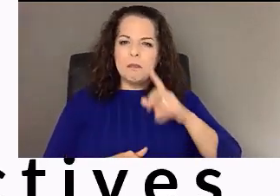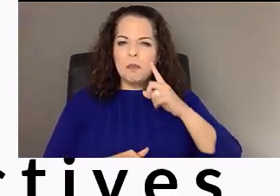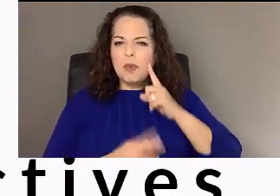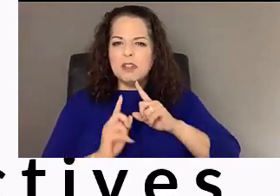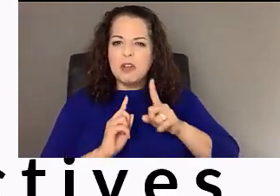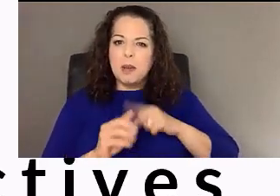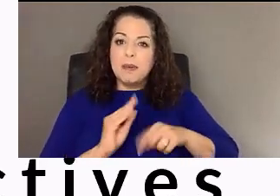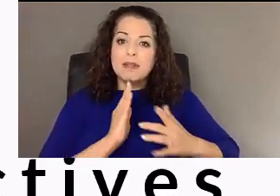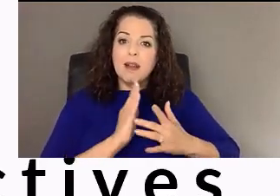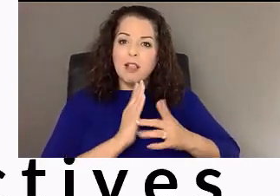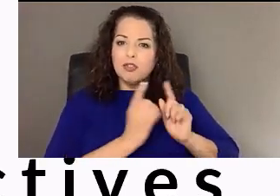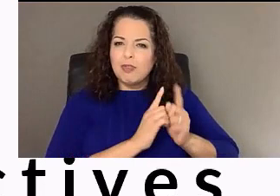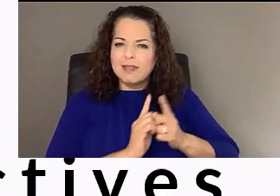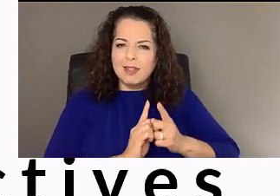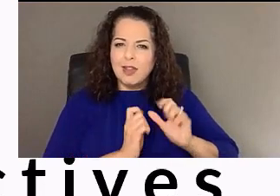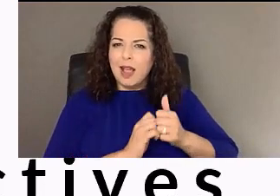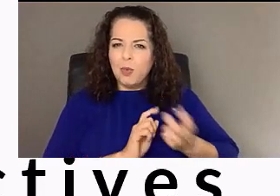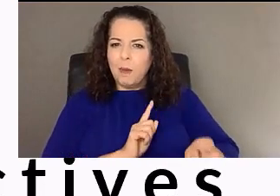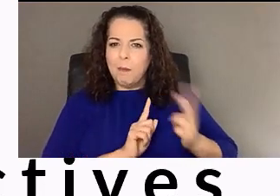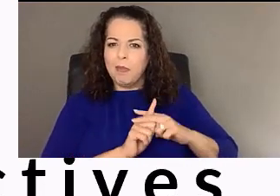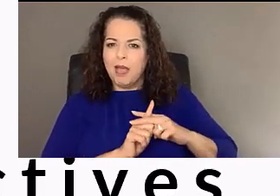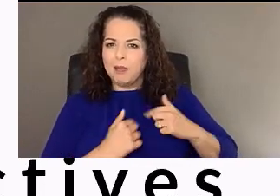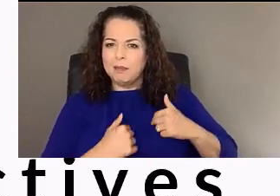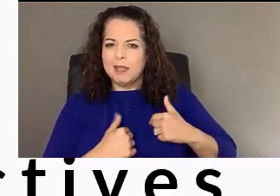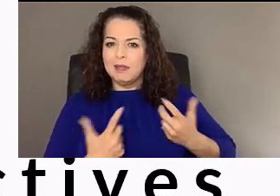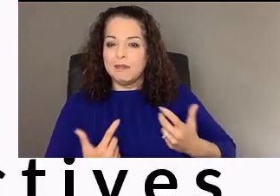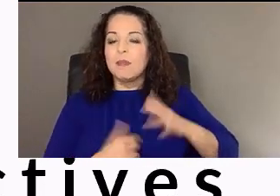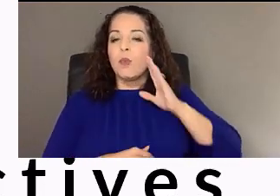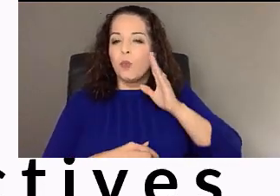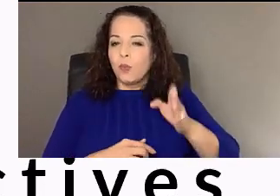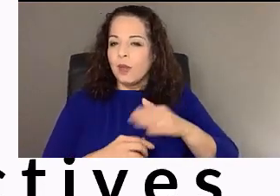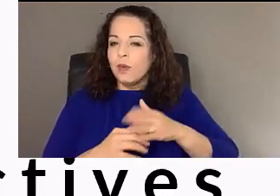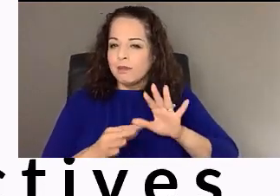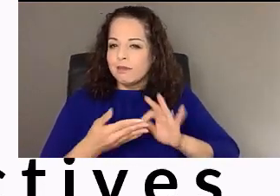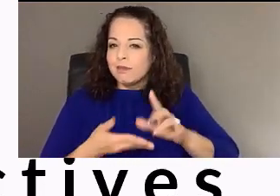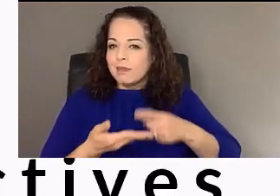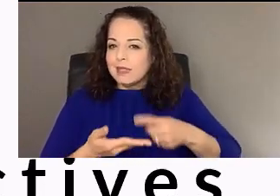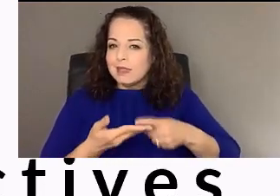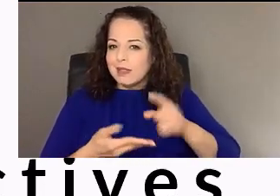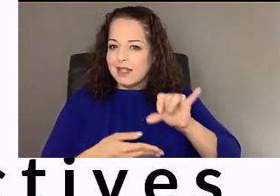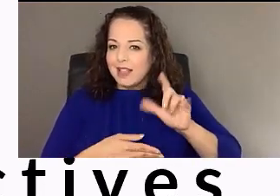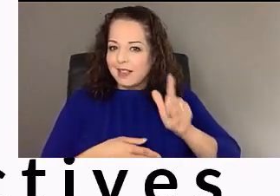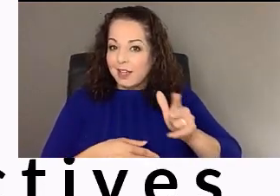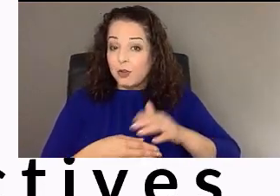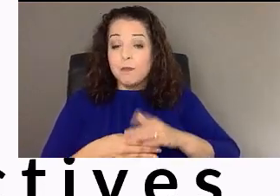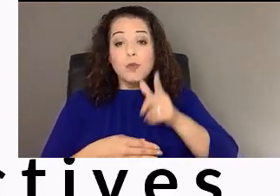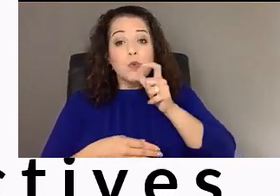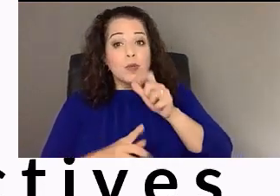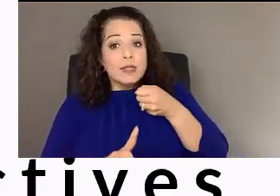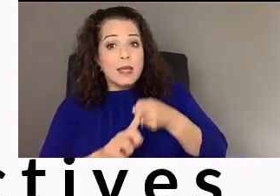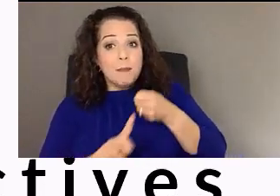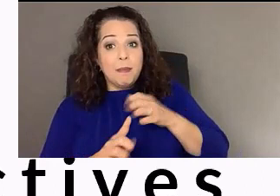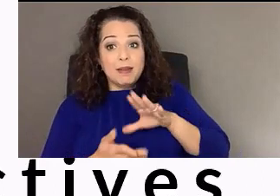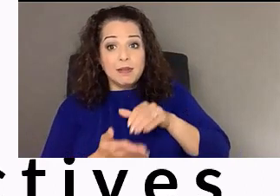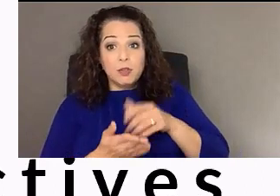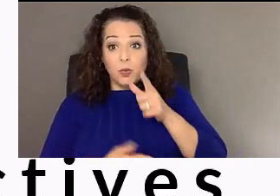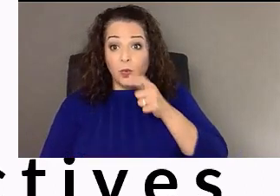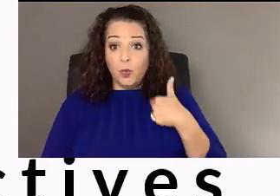How is that applying to me? We'll get into that. Who is the IMPACT Center, or who we are as a center and what we do.